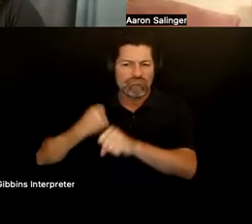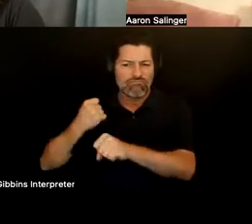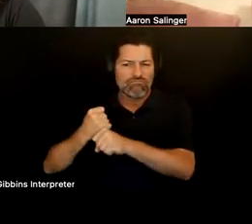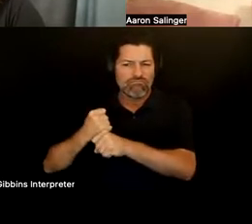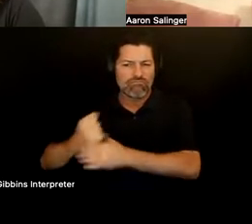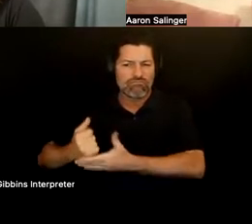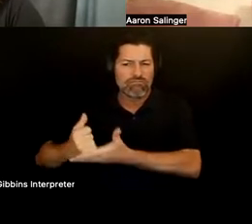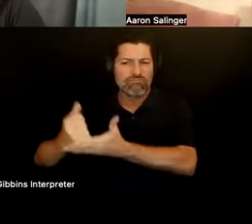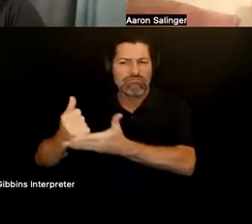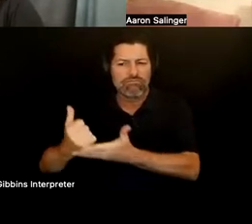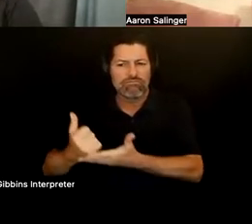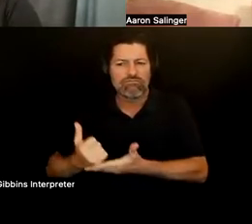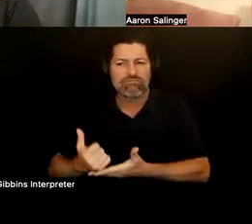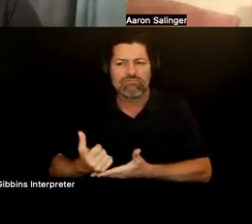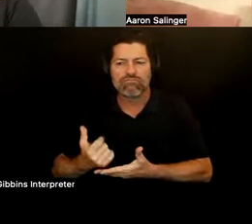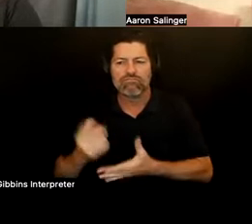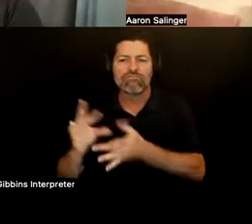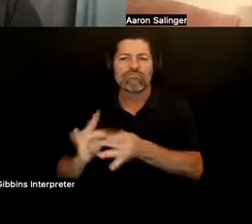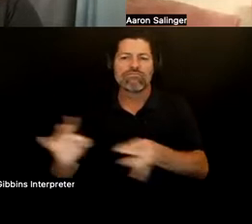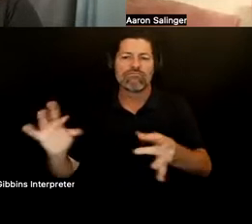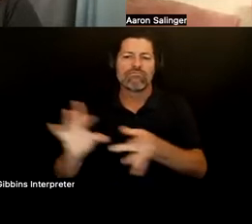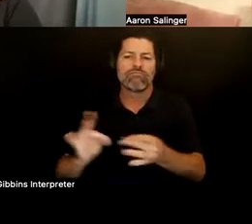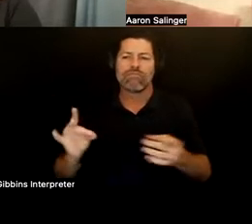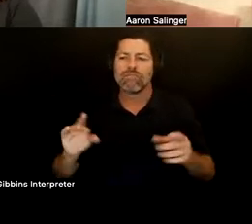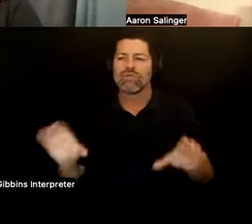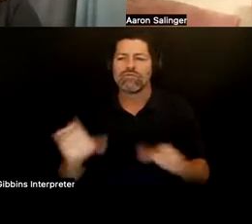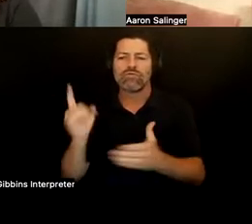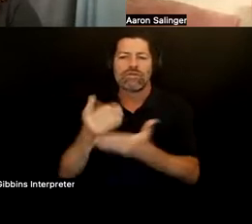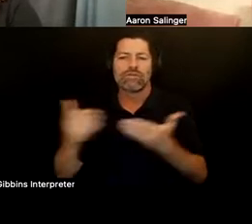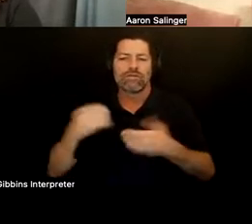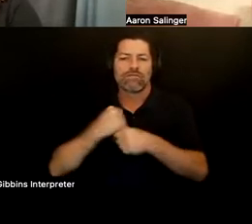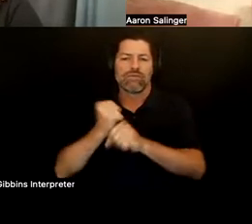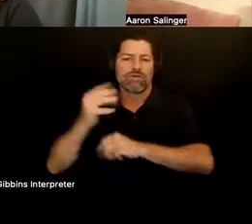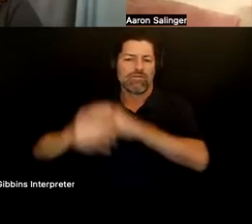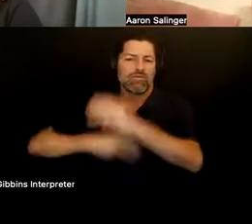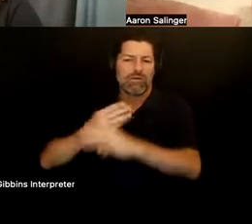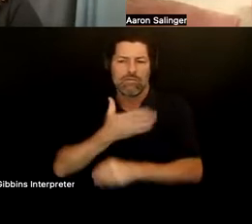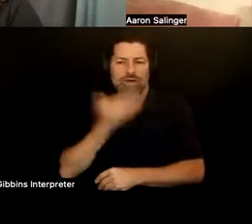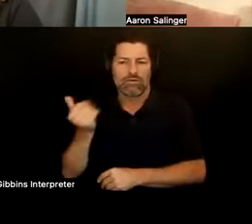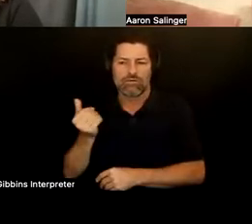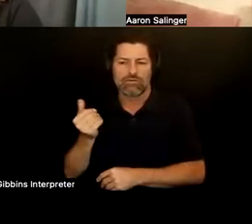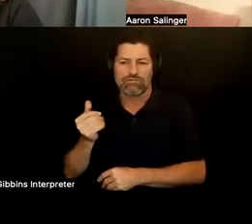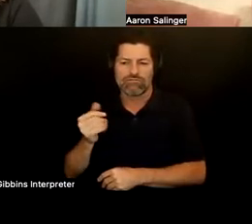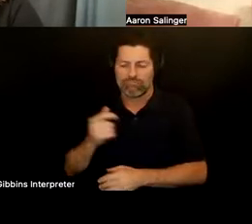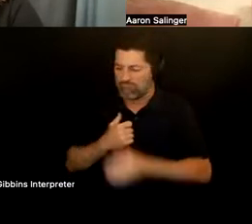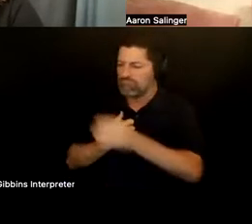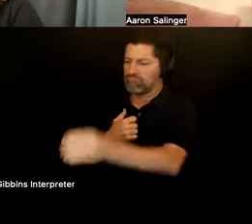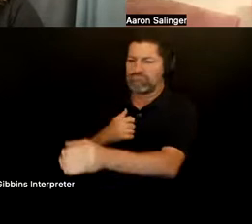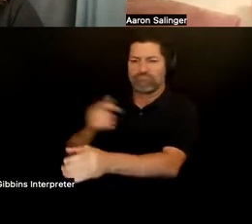Age. 19:51:04 Tell to hasten a better better world, and they will pour a little bit of their cuffs into the cup of redemption.